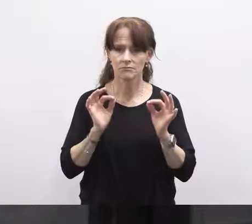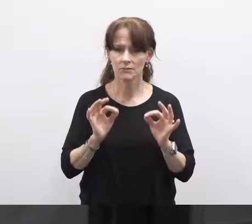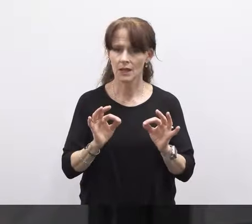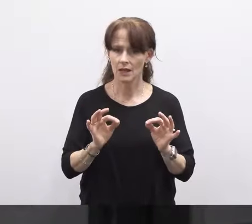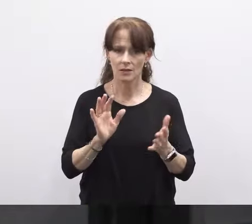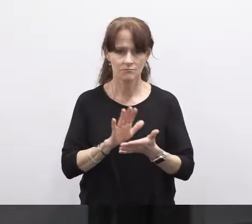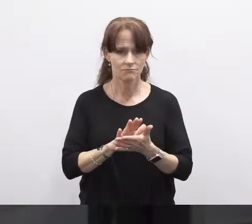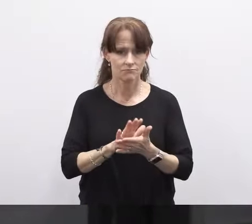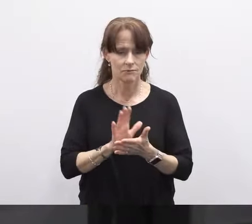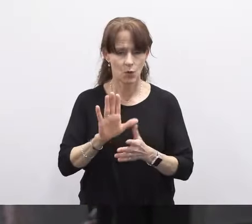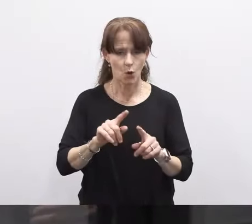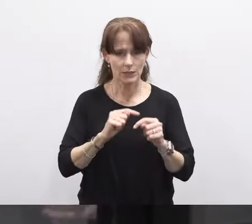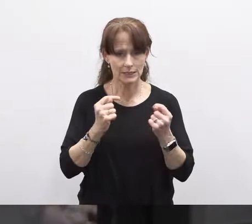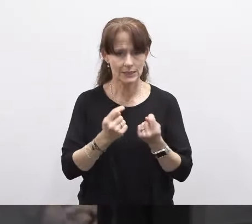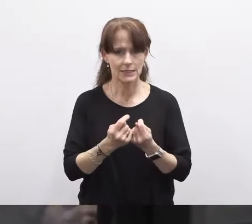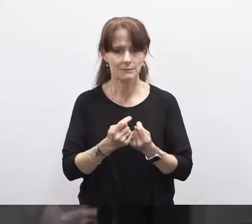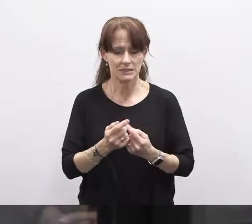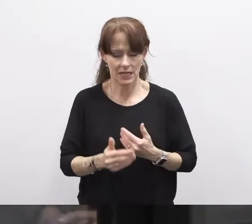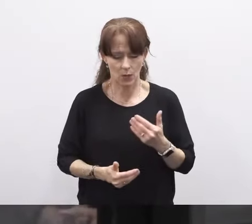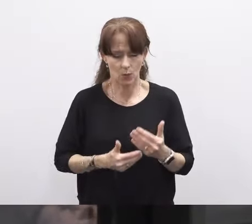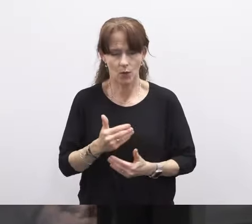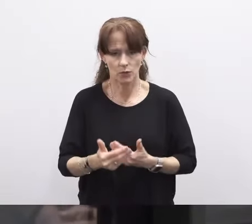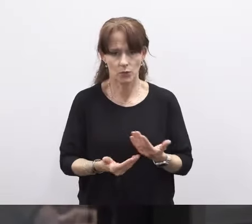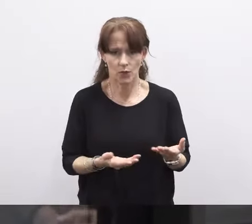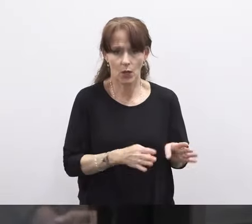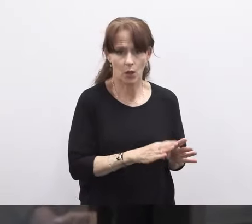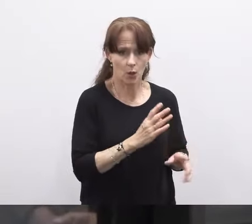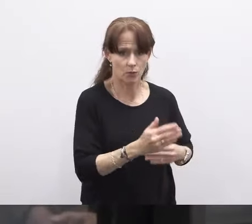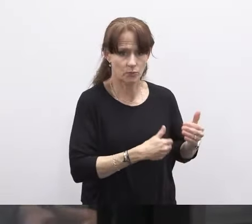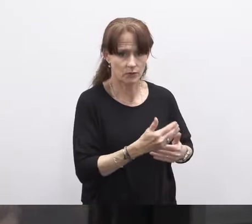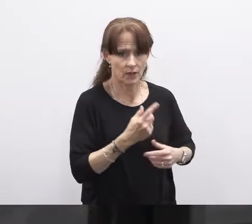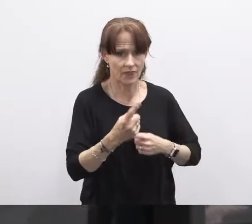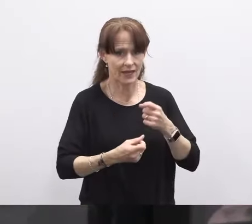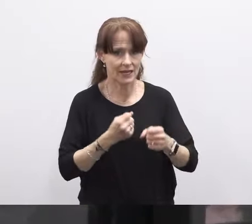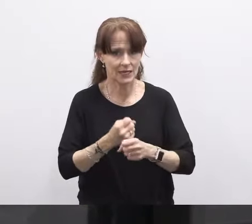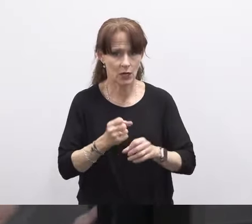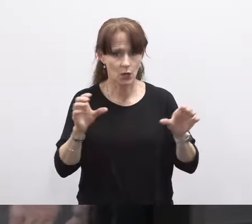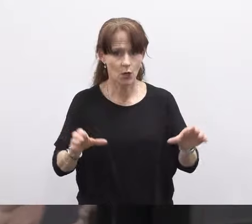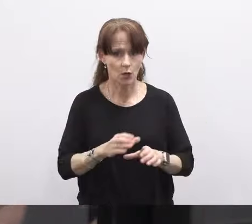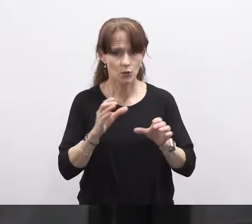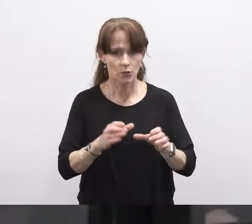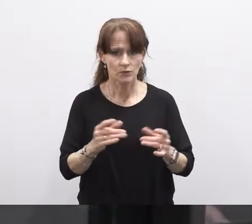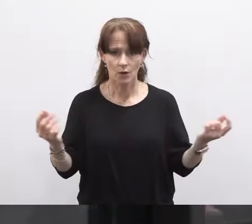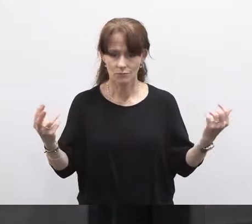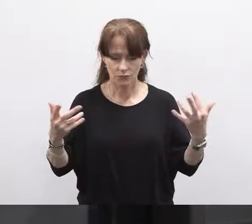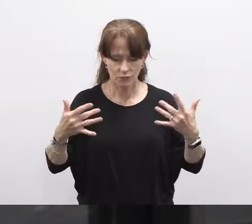That means that as they walk through the closed process and through the year they're performing their reconciliations,